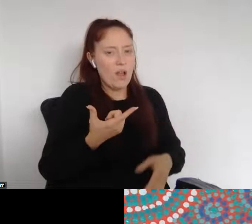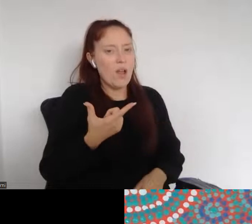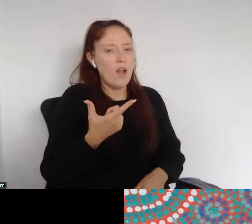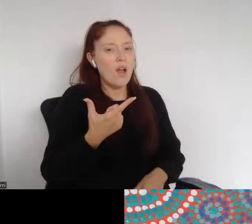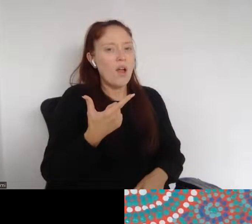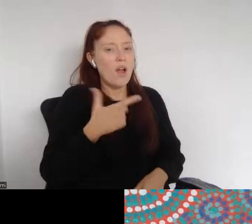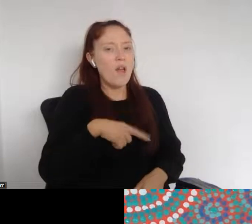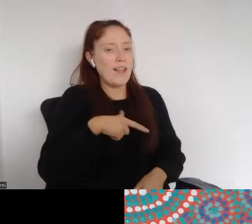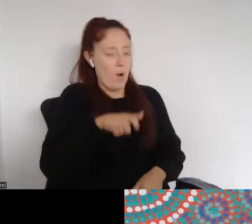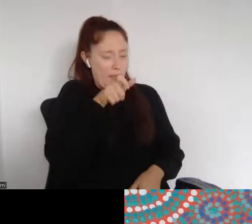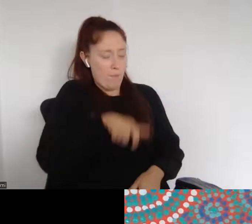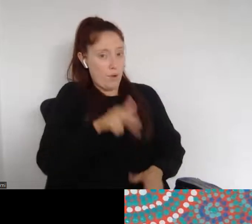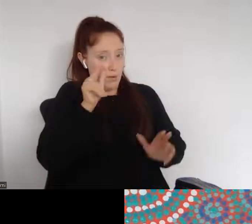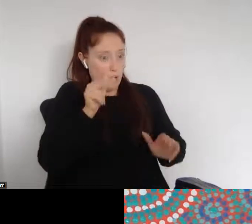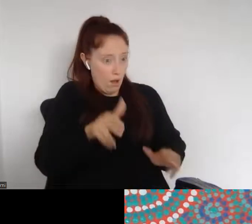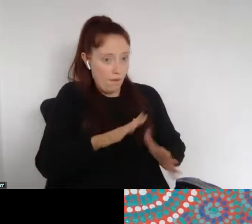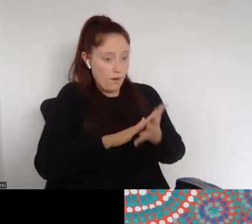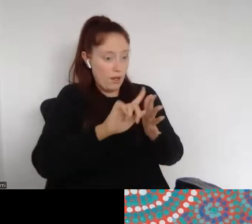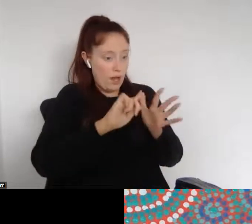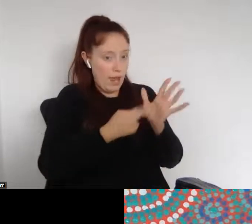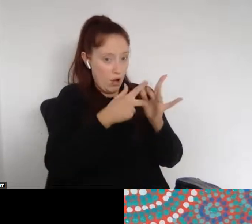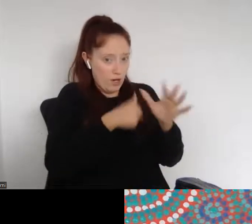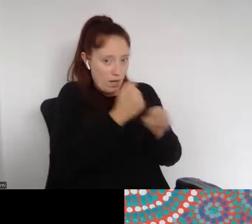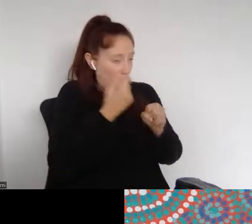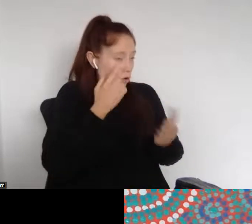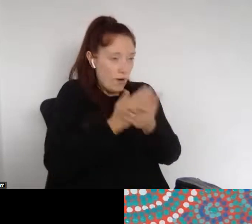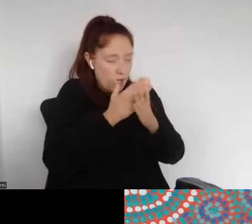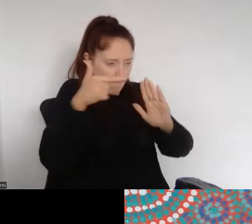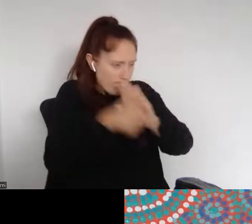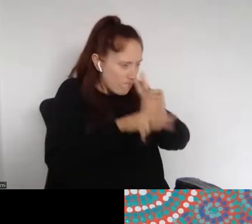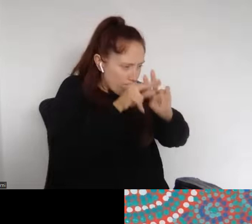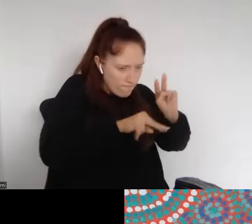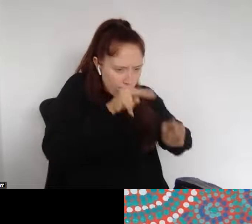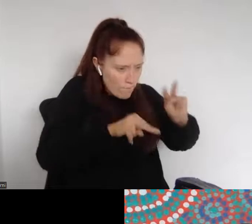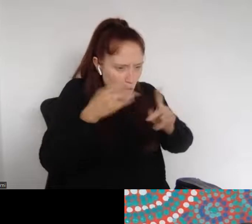the evidence and ask questions of those people in attendance in its inquisitorial nature to satisfy